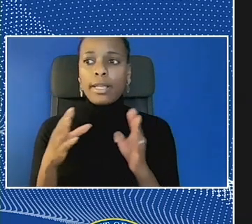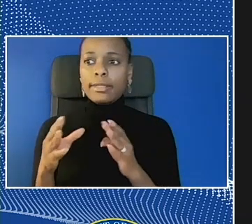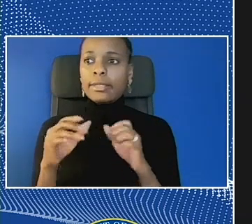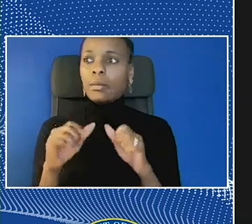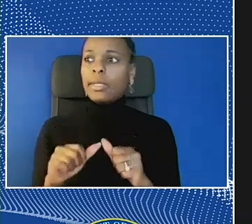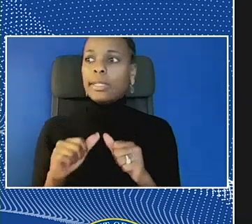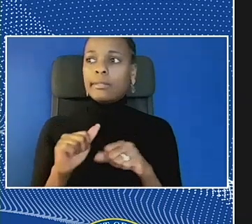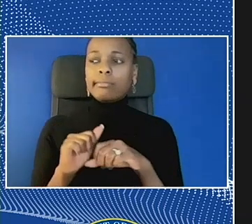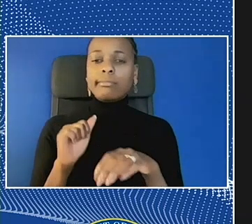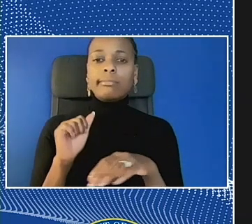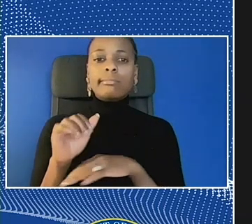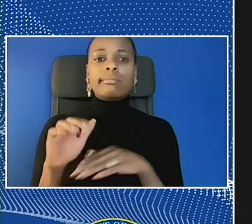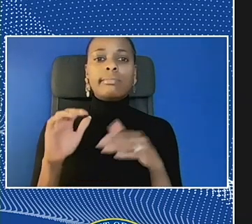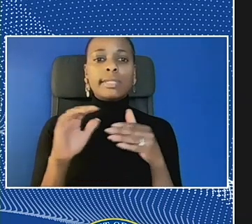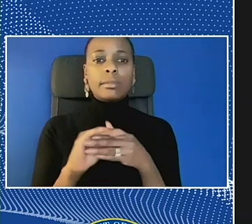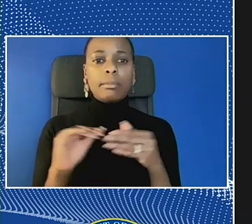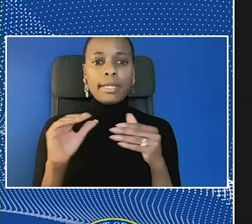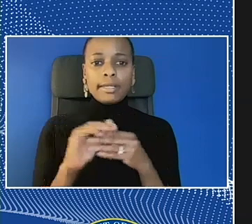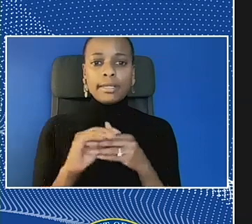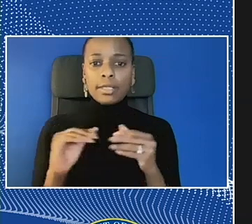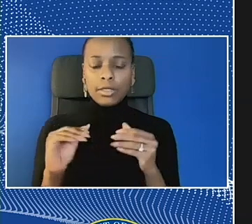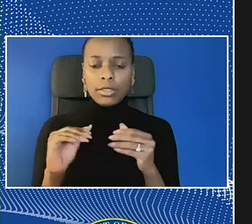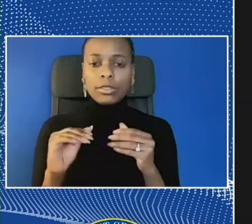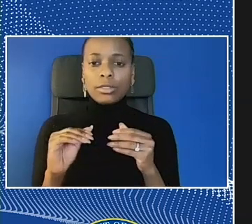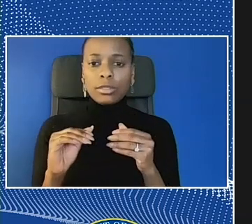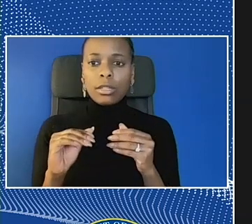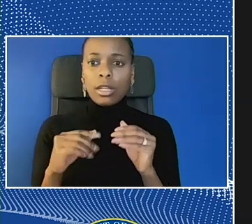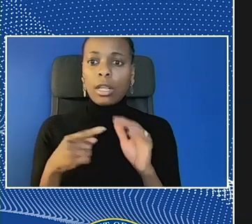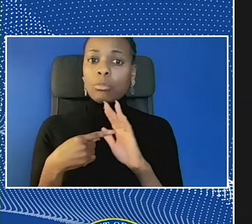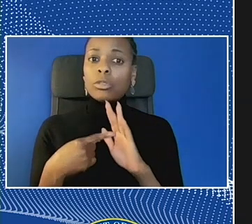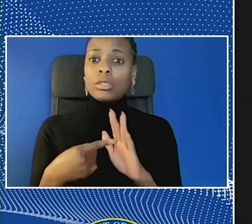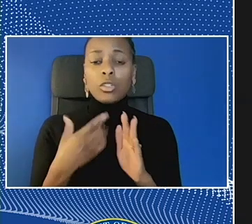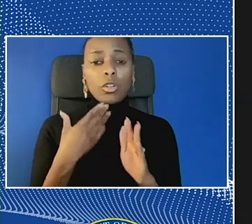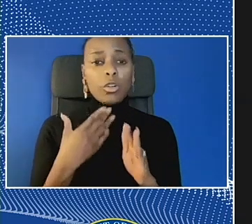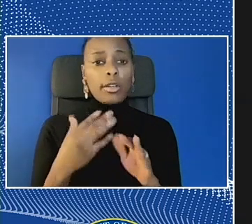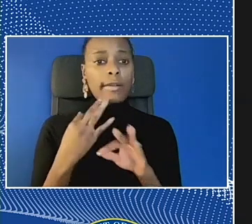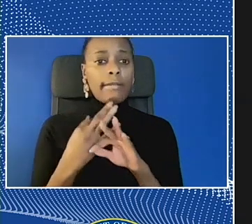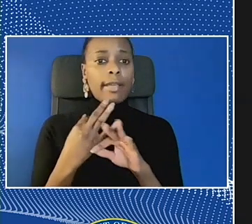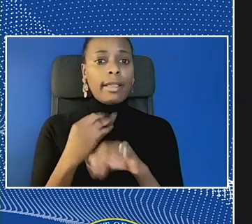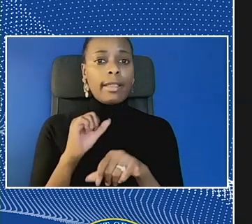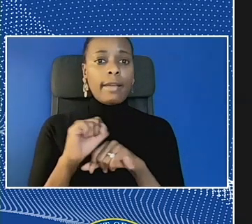and present a good faith effort to our borrowers. And we would employ all of